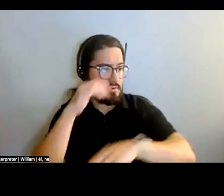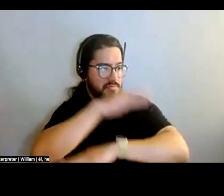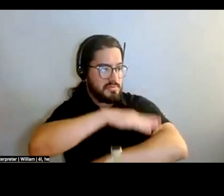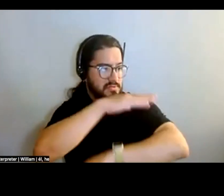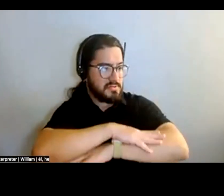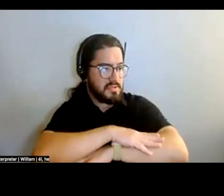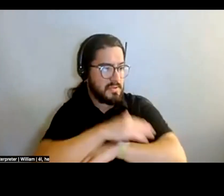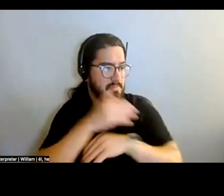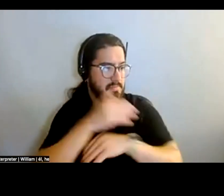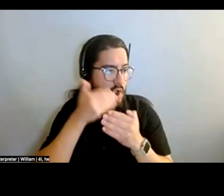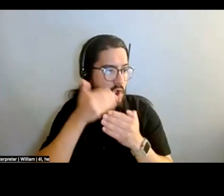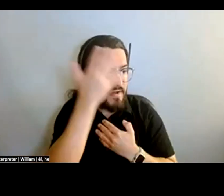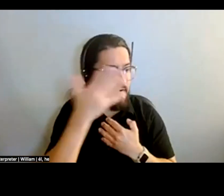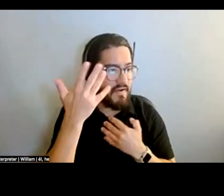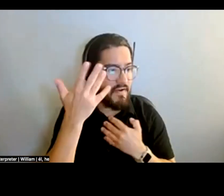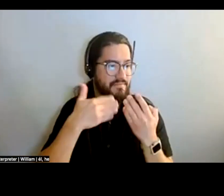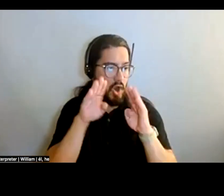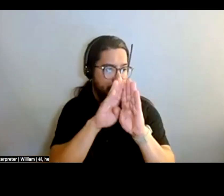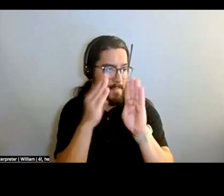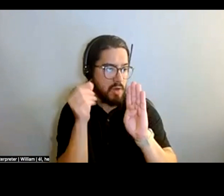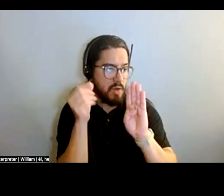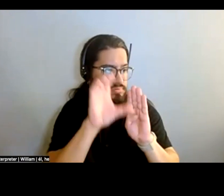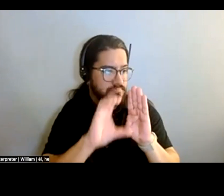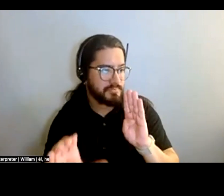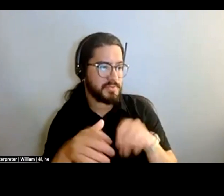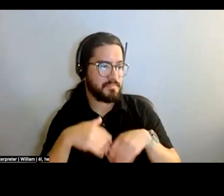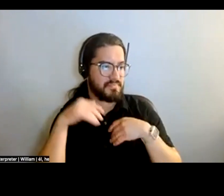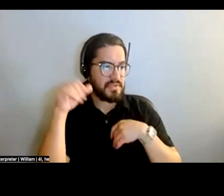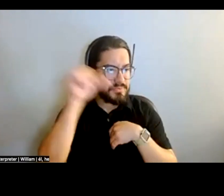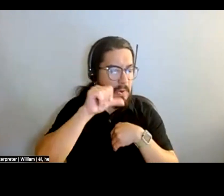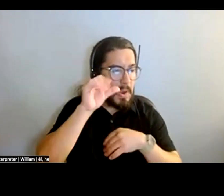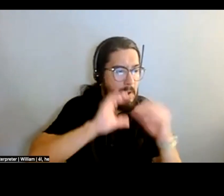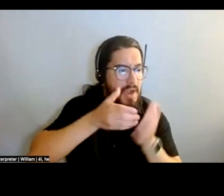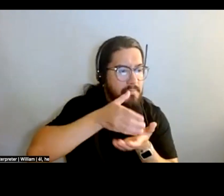And the last one is “Maculate.” I